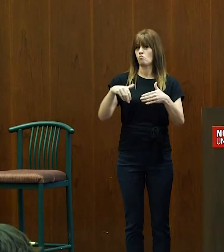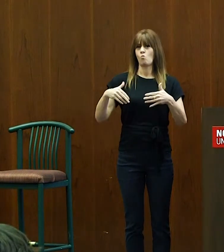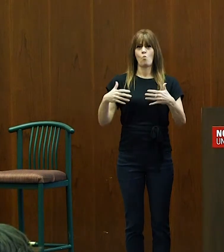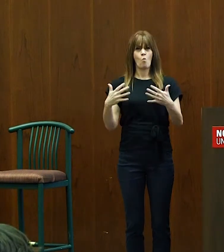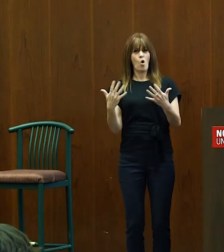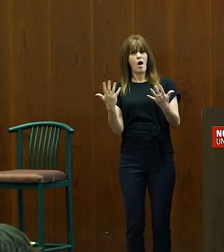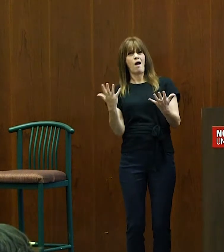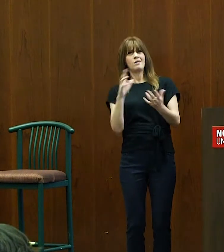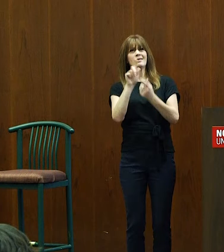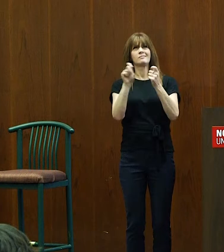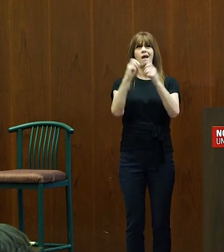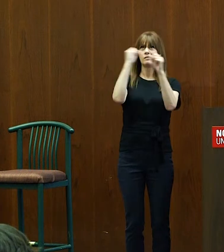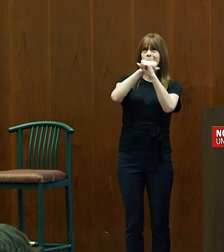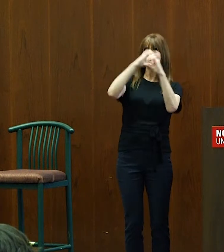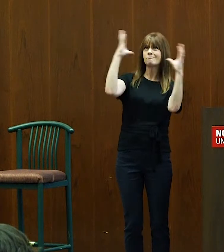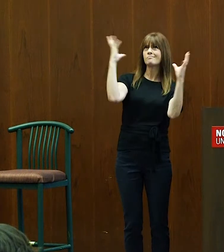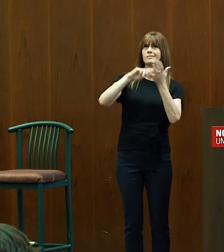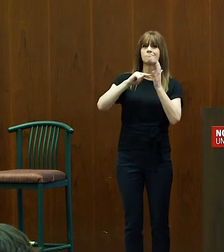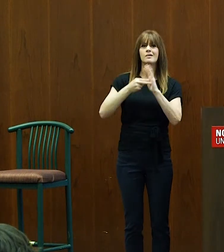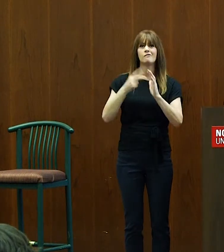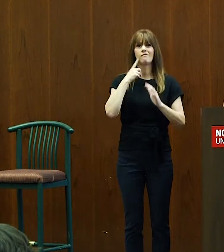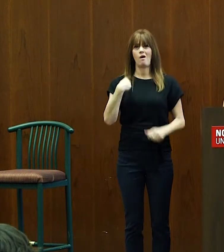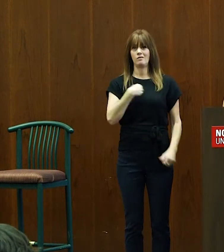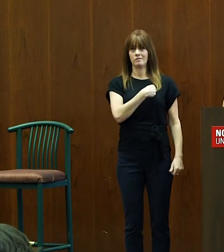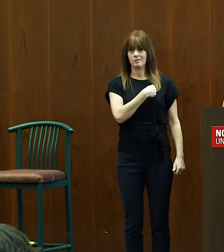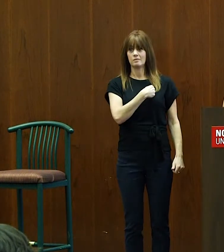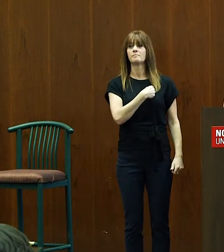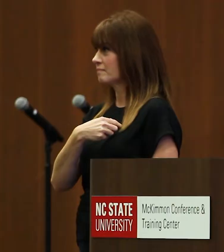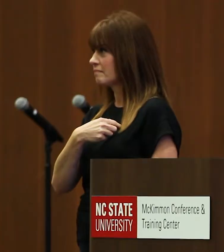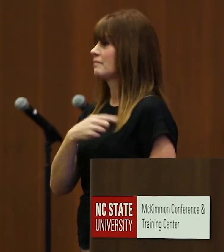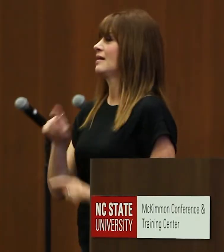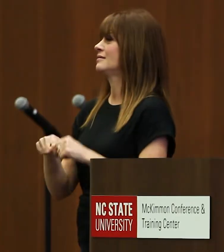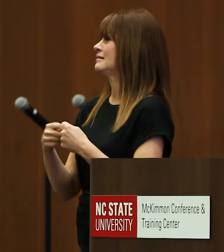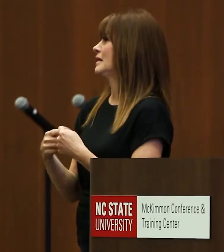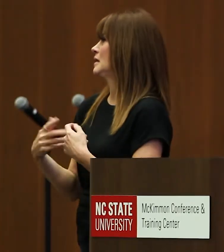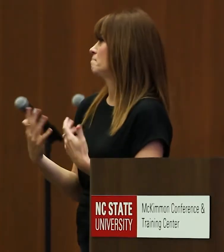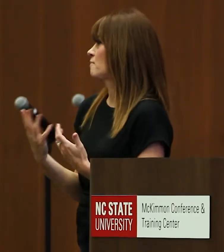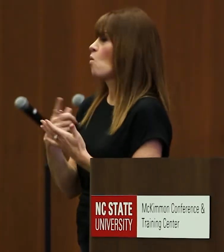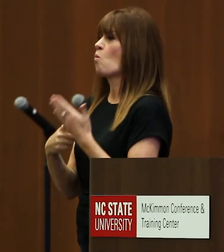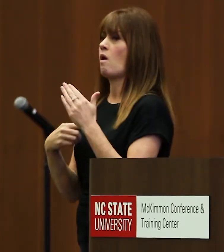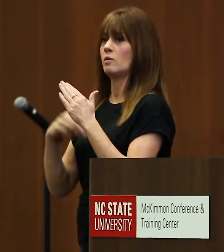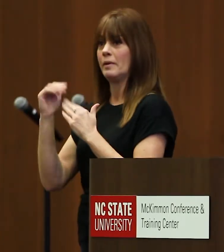exactly mean for us as a team?" " What do we have to build?" "What do we have to do